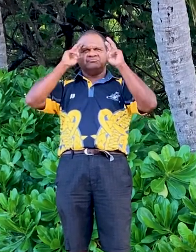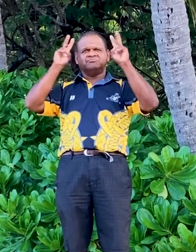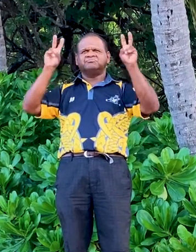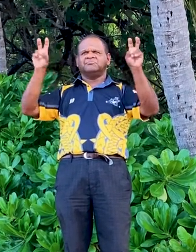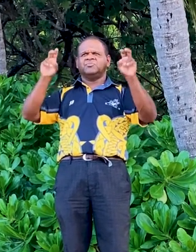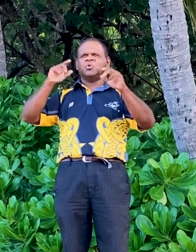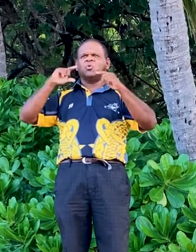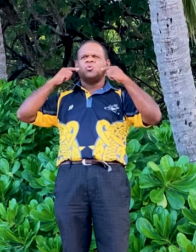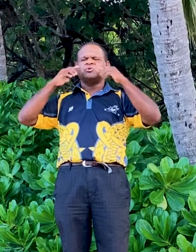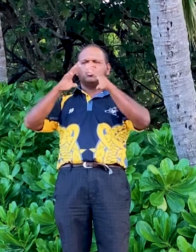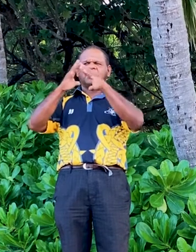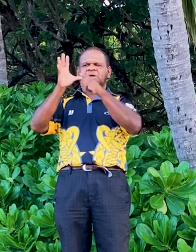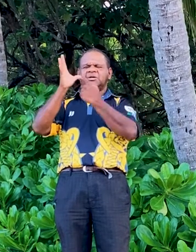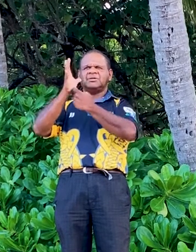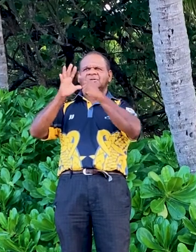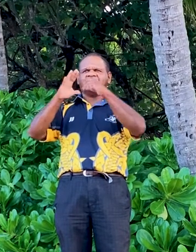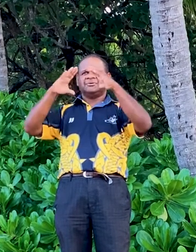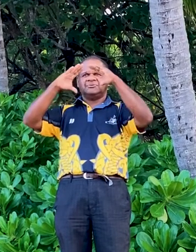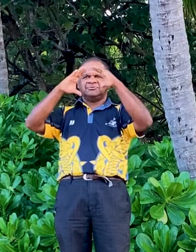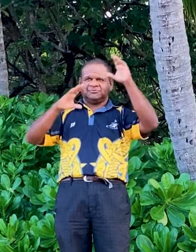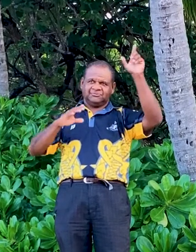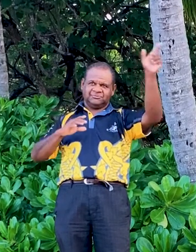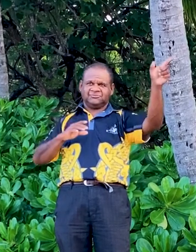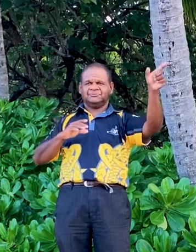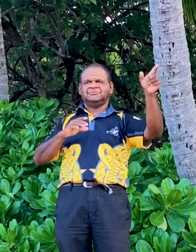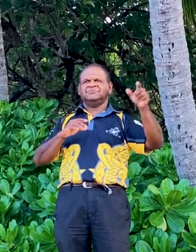building warehouses,